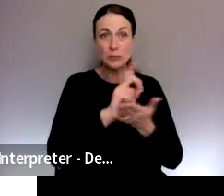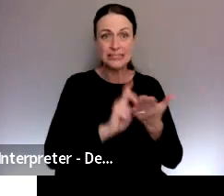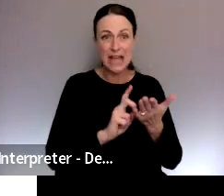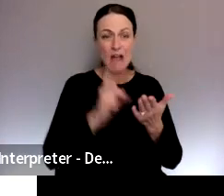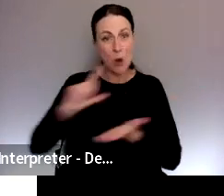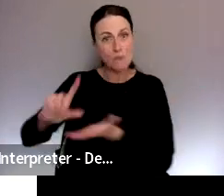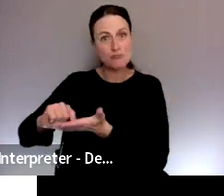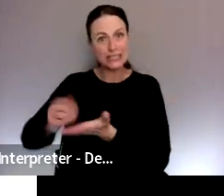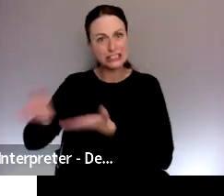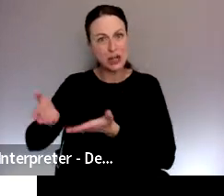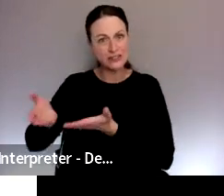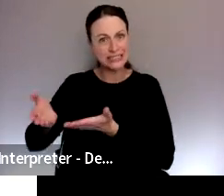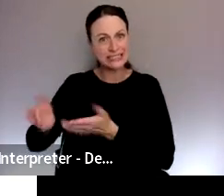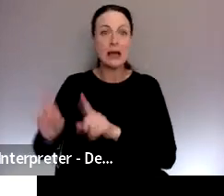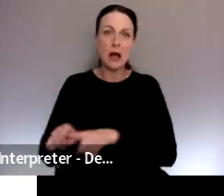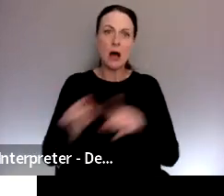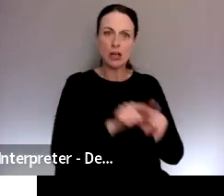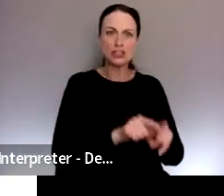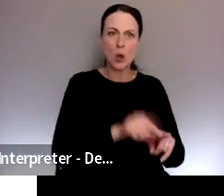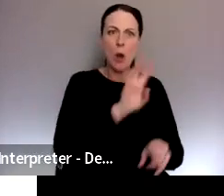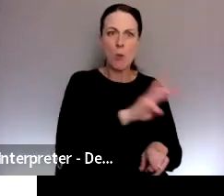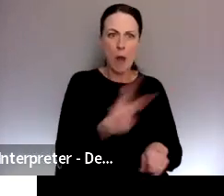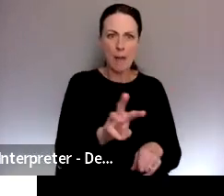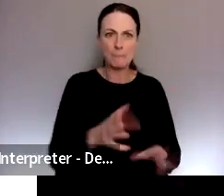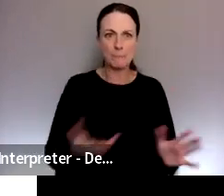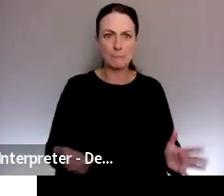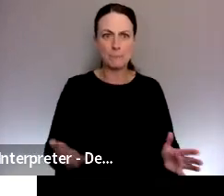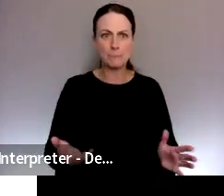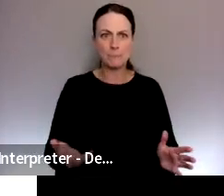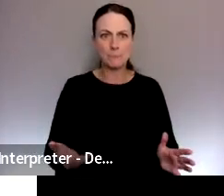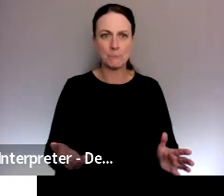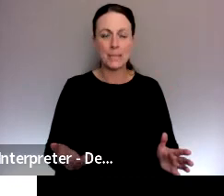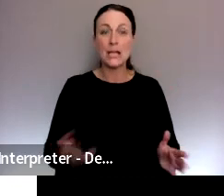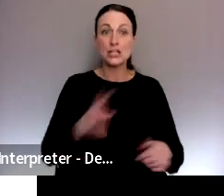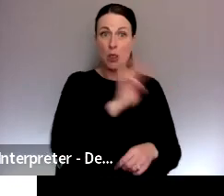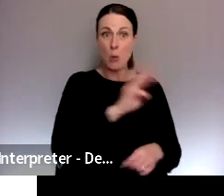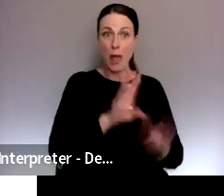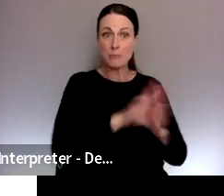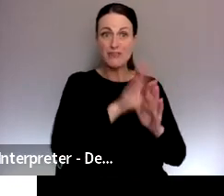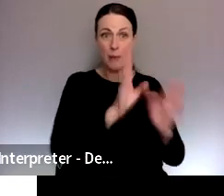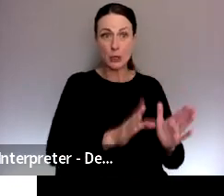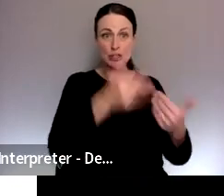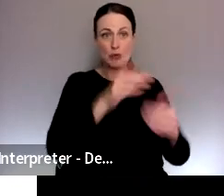for print services as they were using on the website, and so the web developers in the room said,